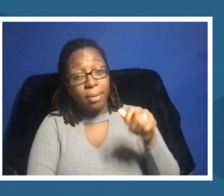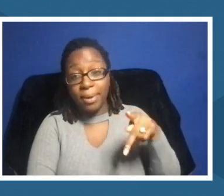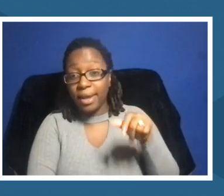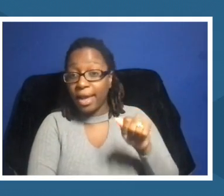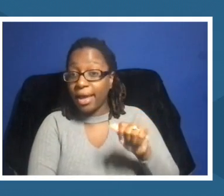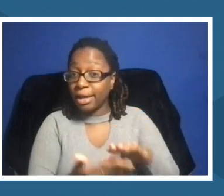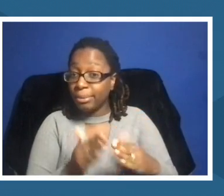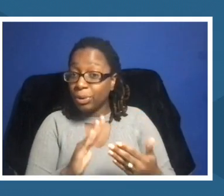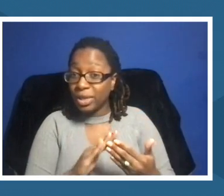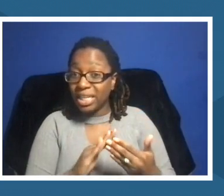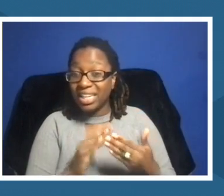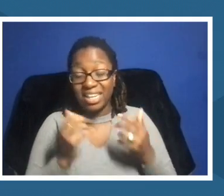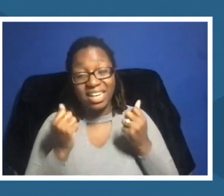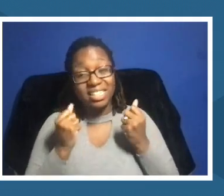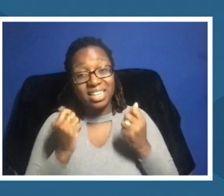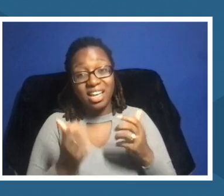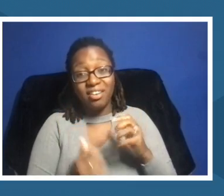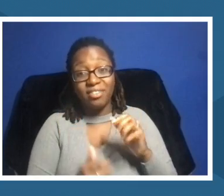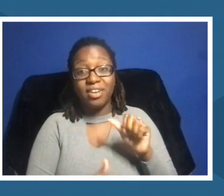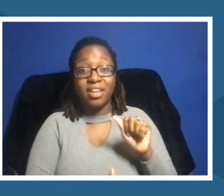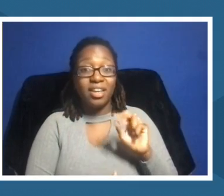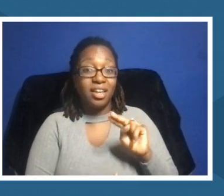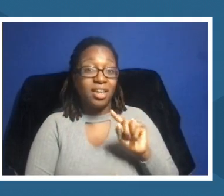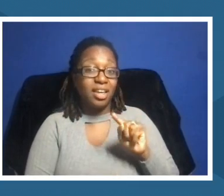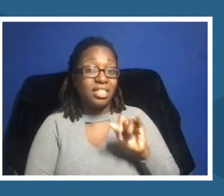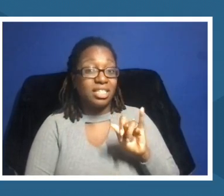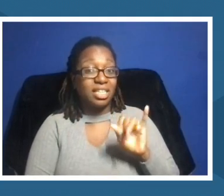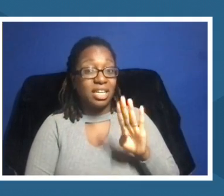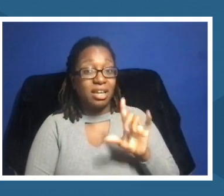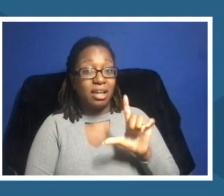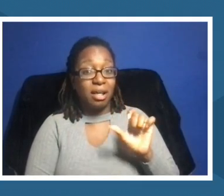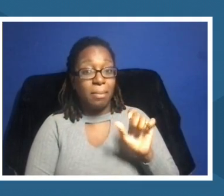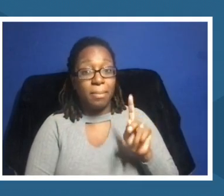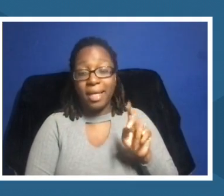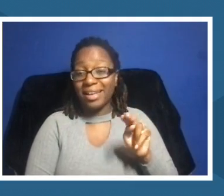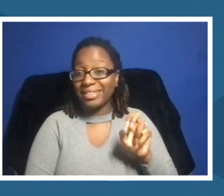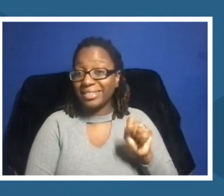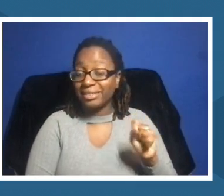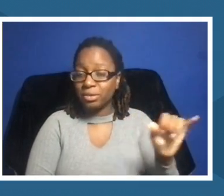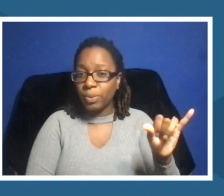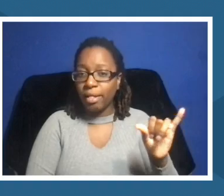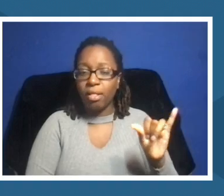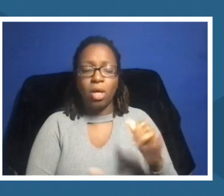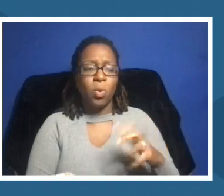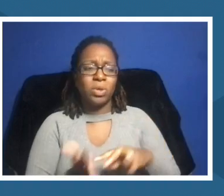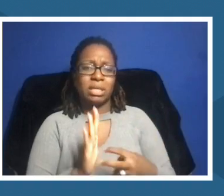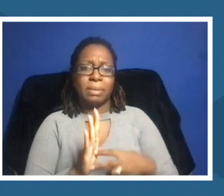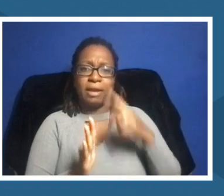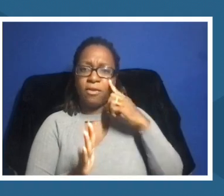is a lot of anti-blackness as well and so what does it mean for you to say